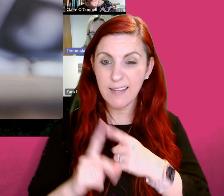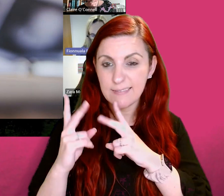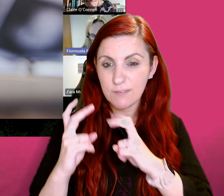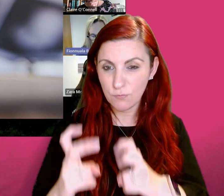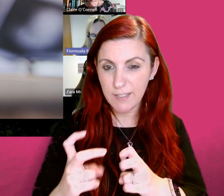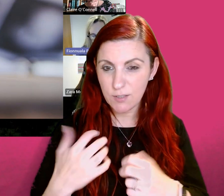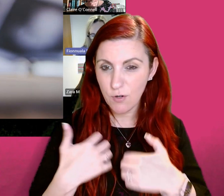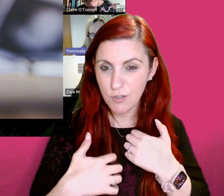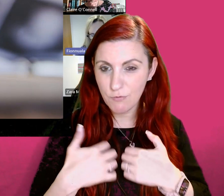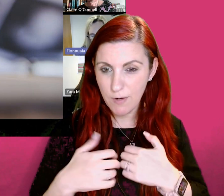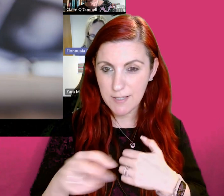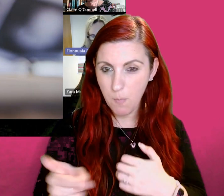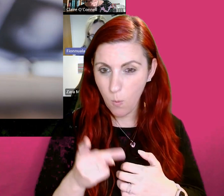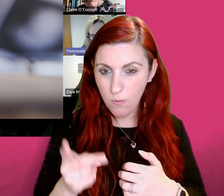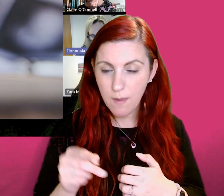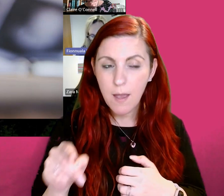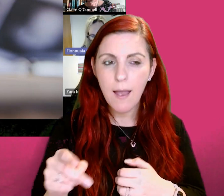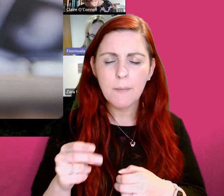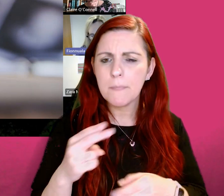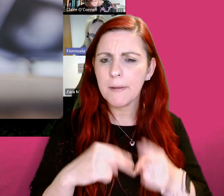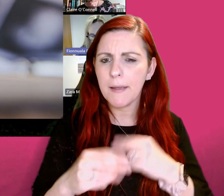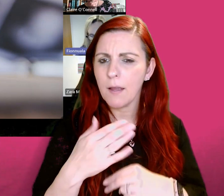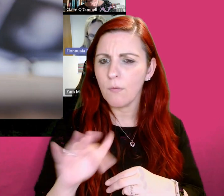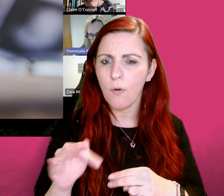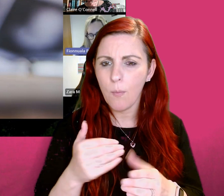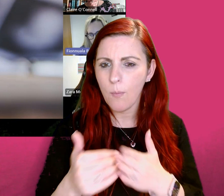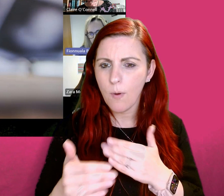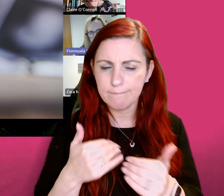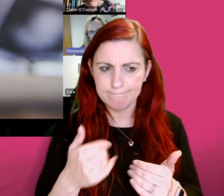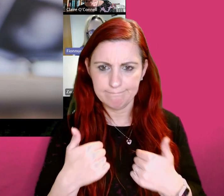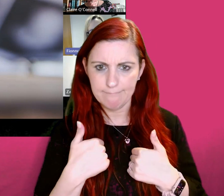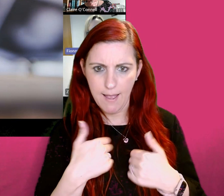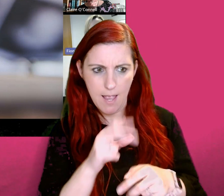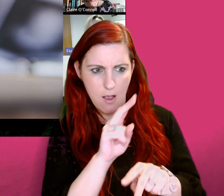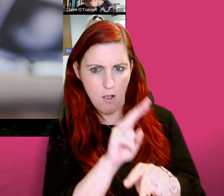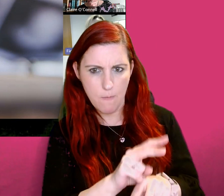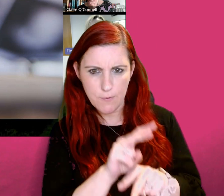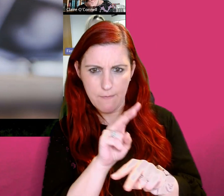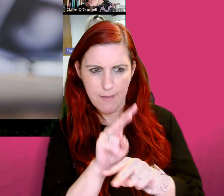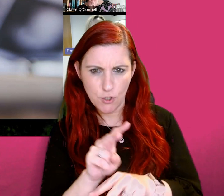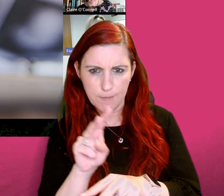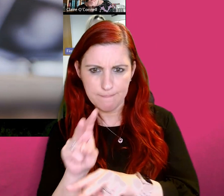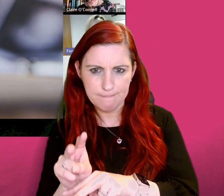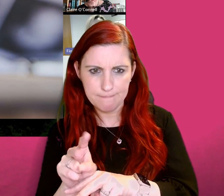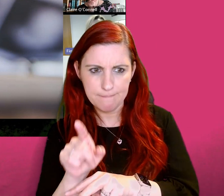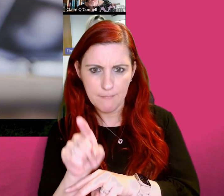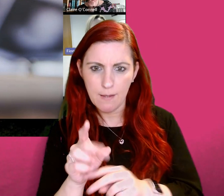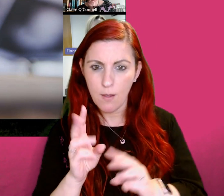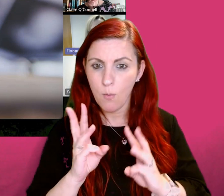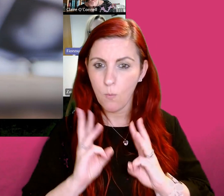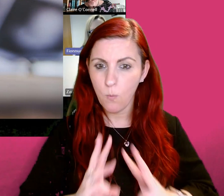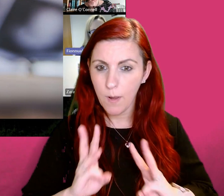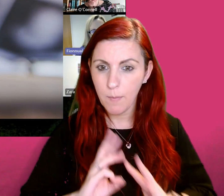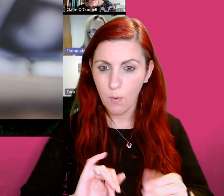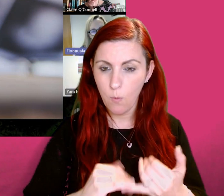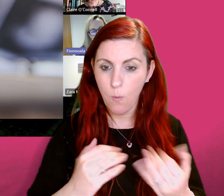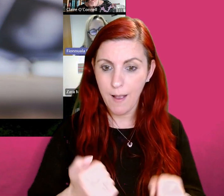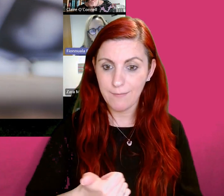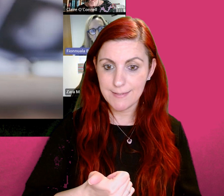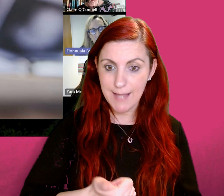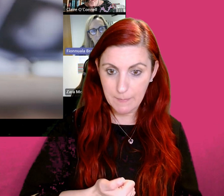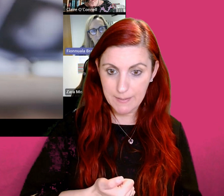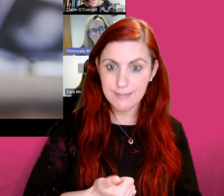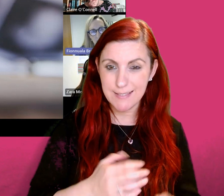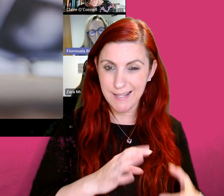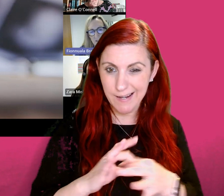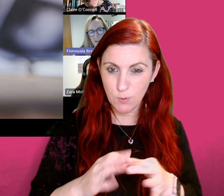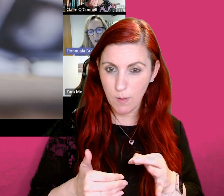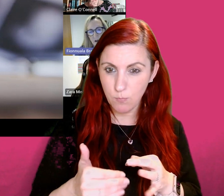has been born I suppose out of the observation that women with diabetes in pregnancy um represent